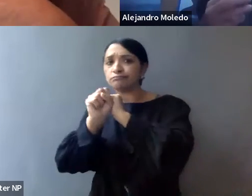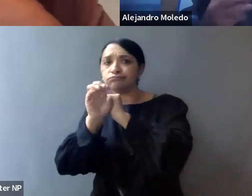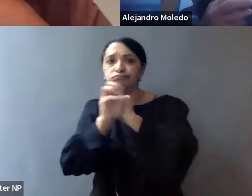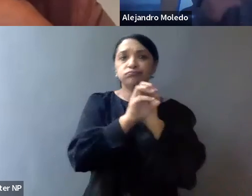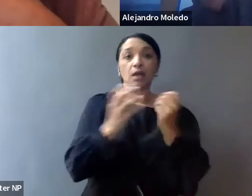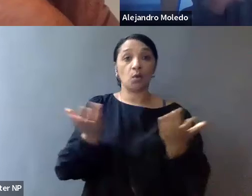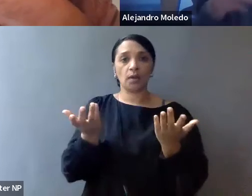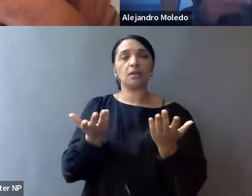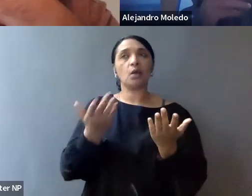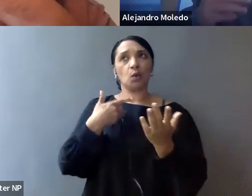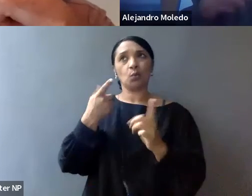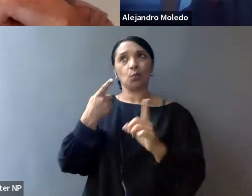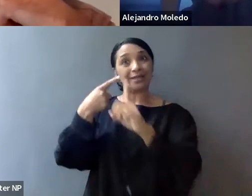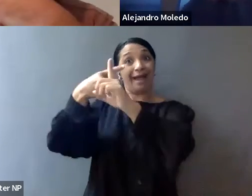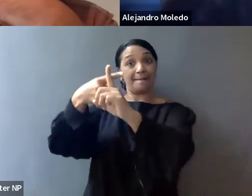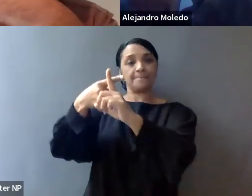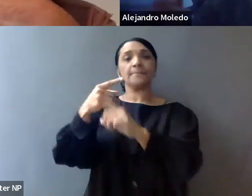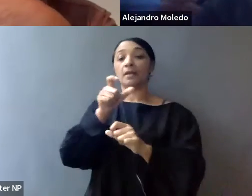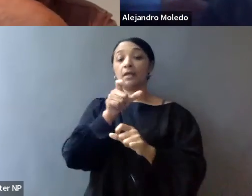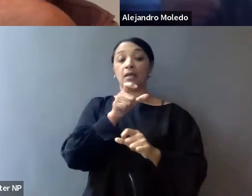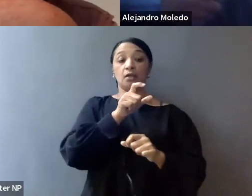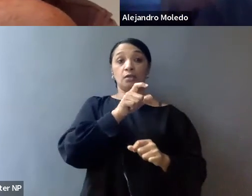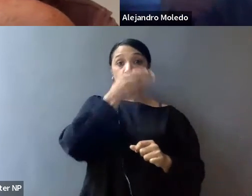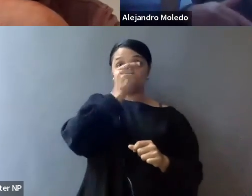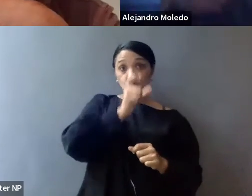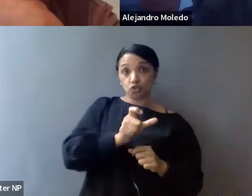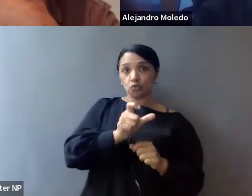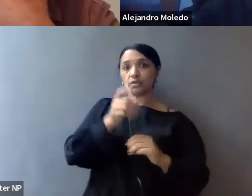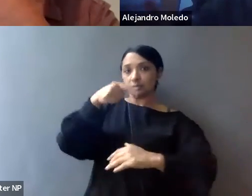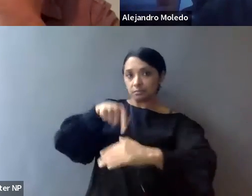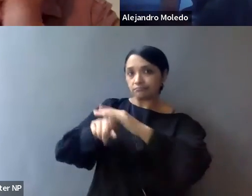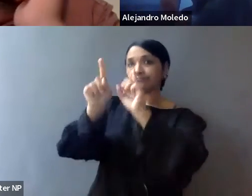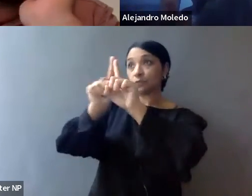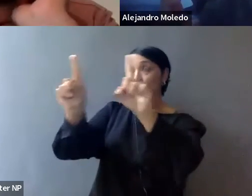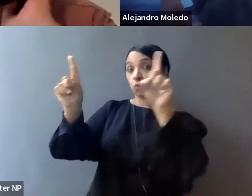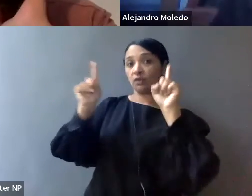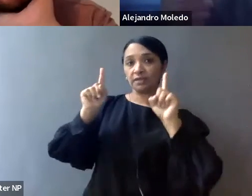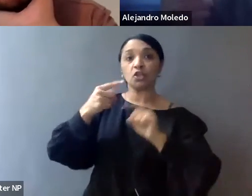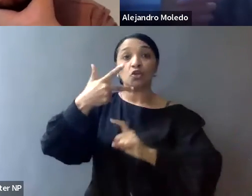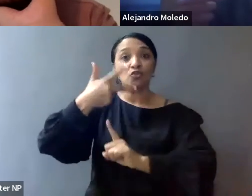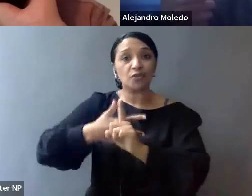at trying to get that those students that will go to a university for more than three months,